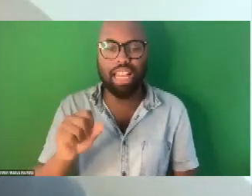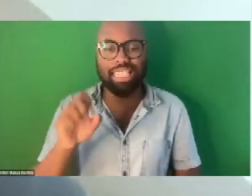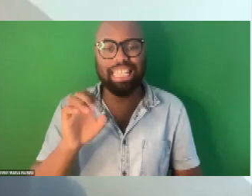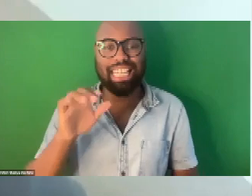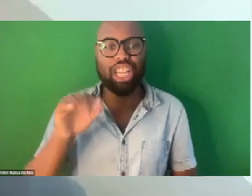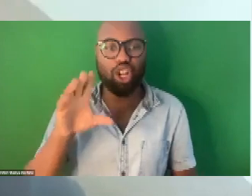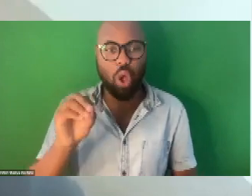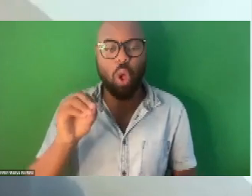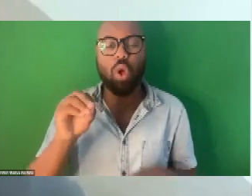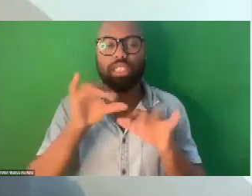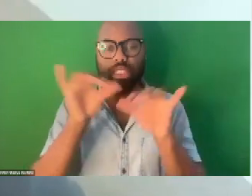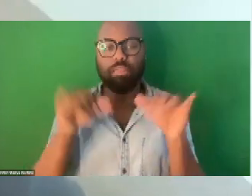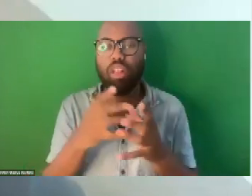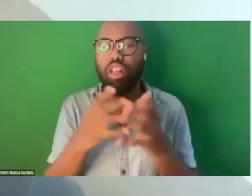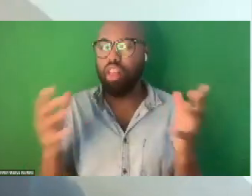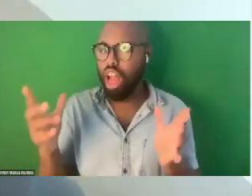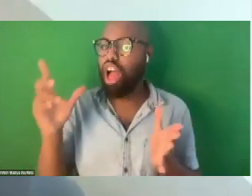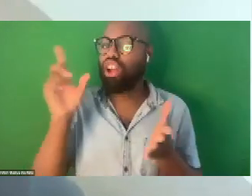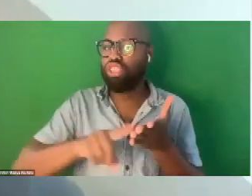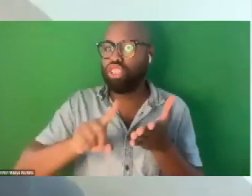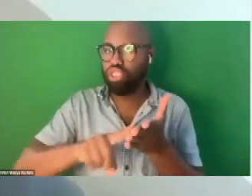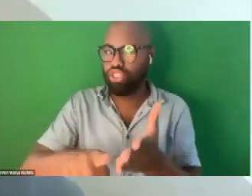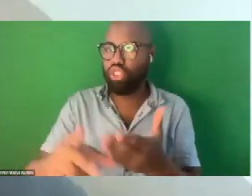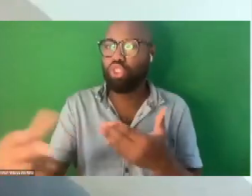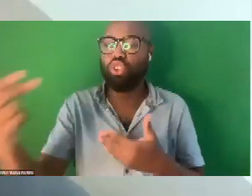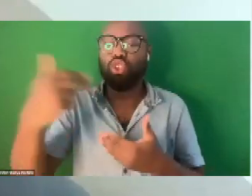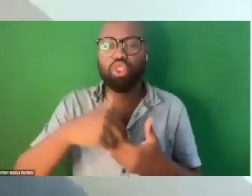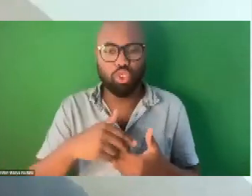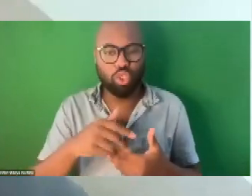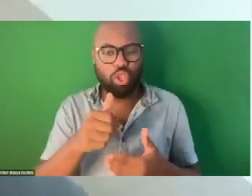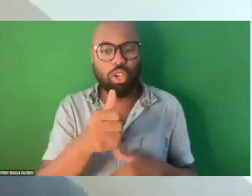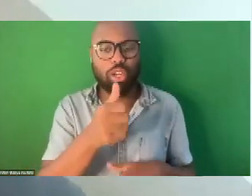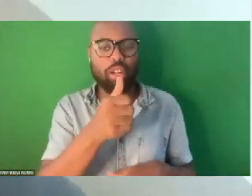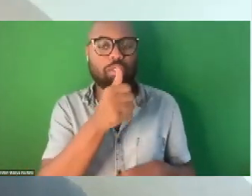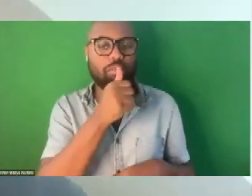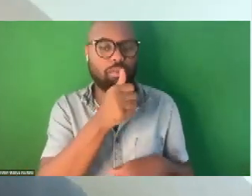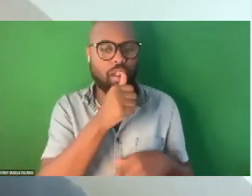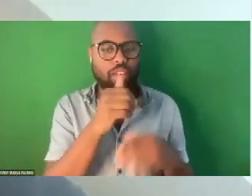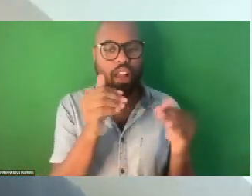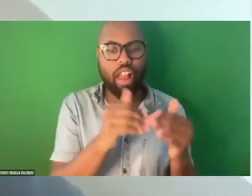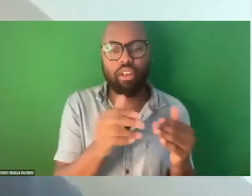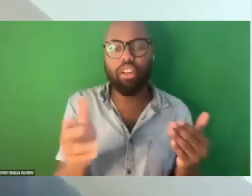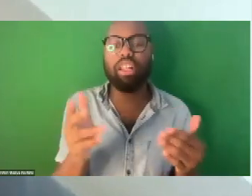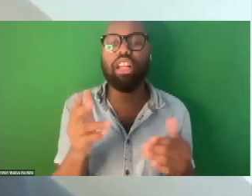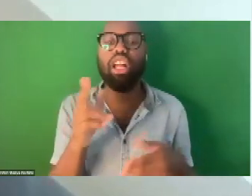the negative impact of private equity acquisition in the nursing home context. I think we have every reason to believe it would be